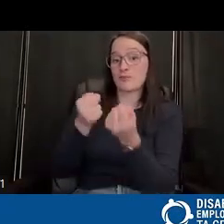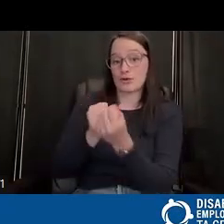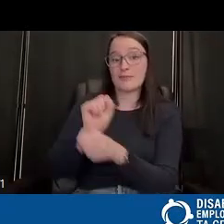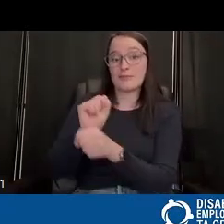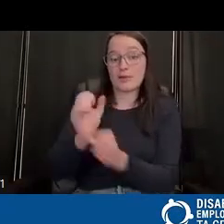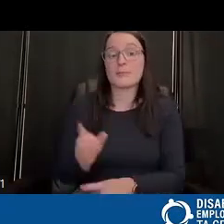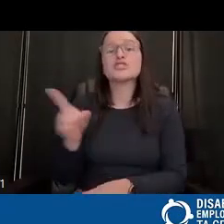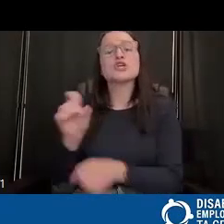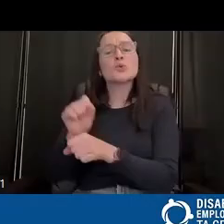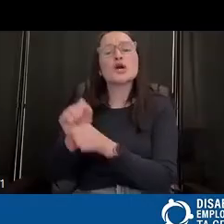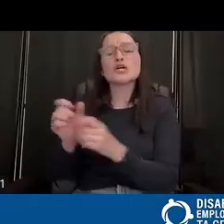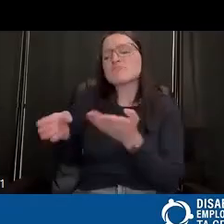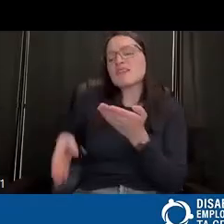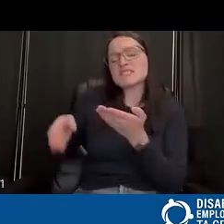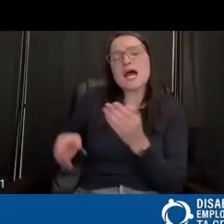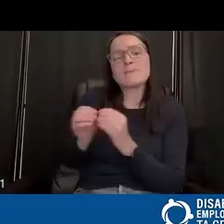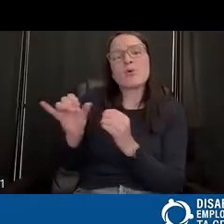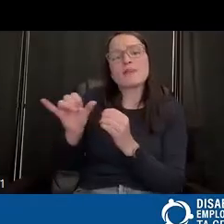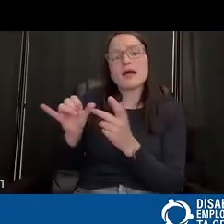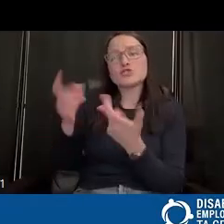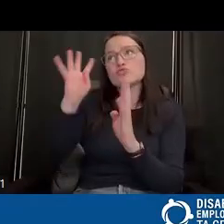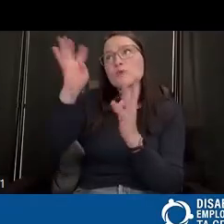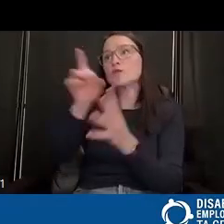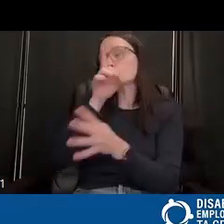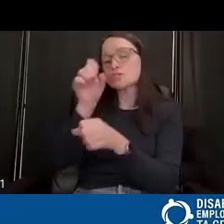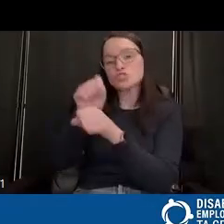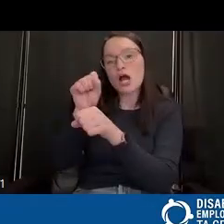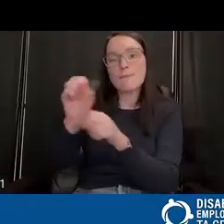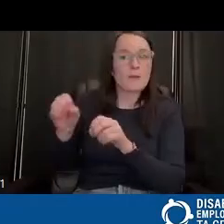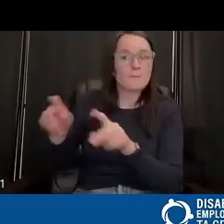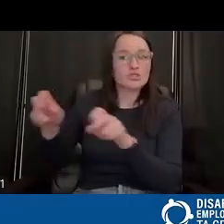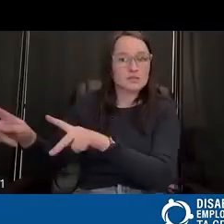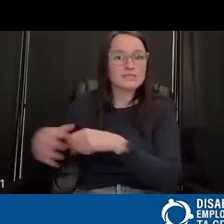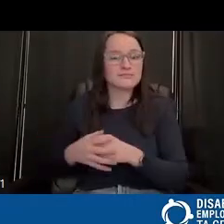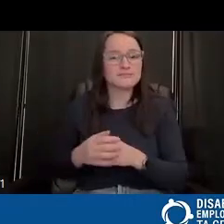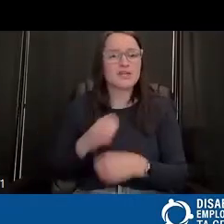agencies uh to create real job opportunities. Oh, I'm sorry I went backwards. We're actually going